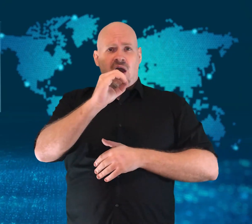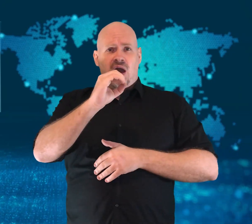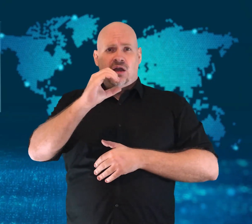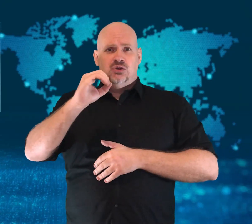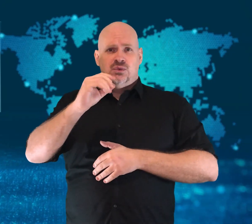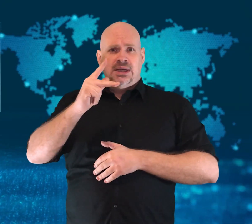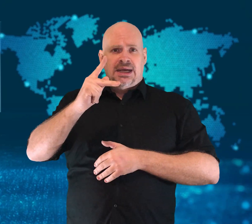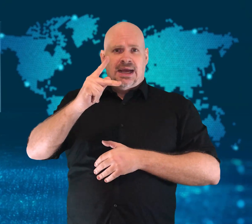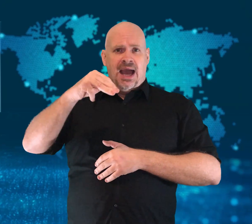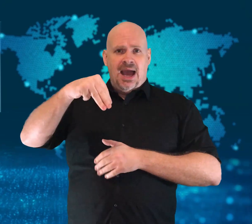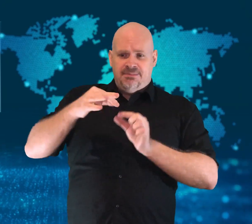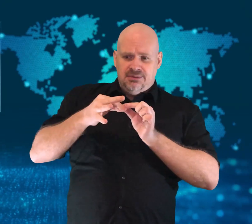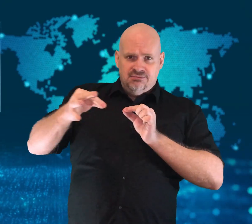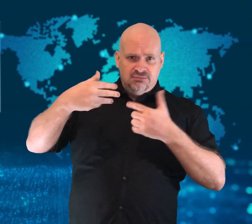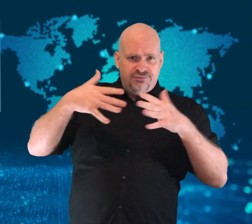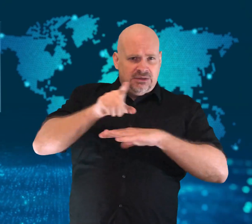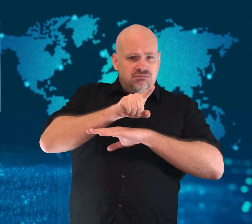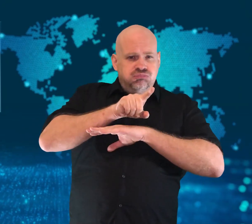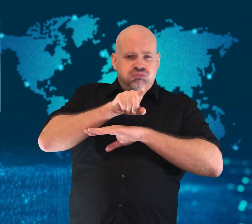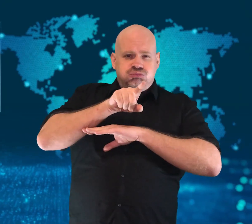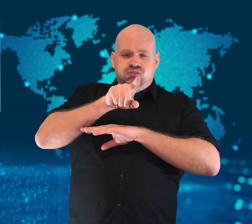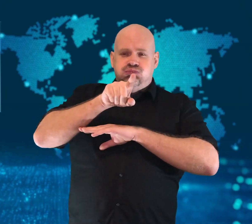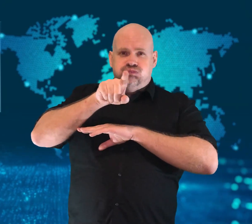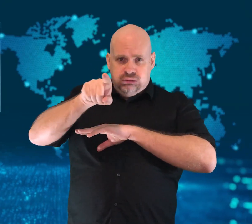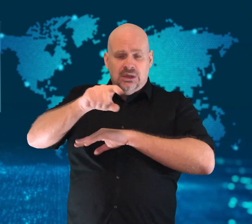more than 700 kilometers,